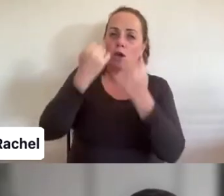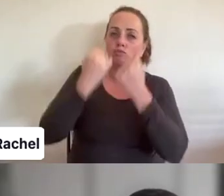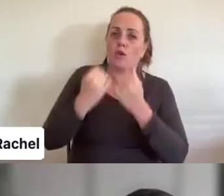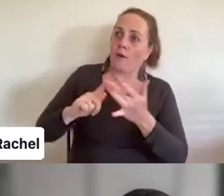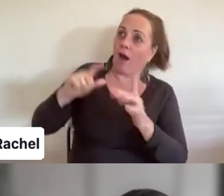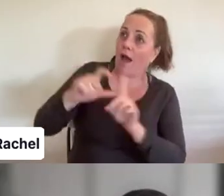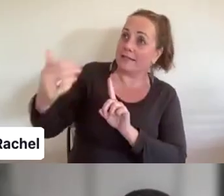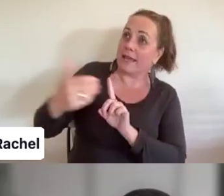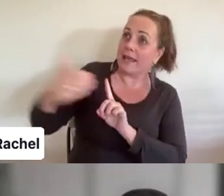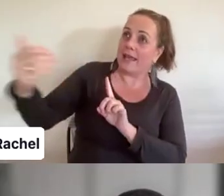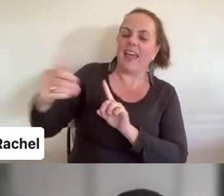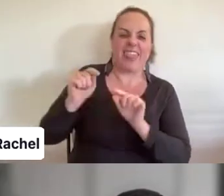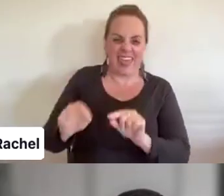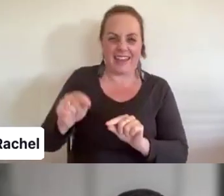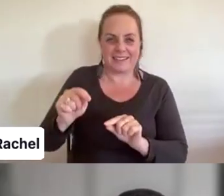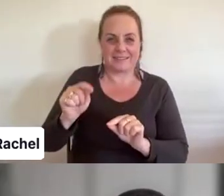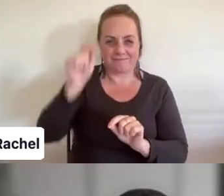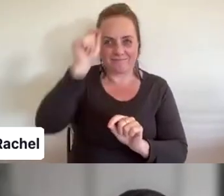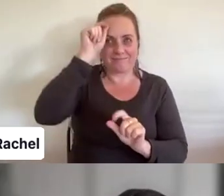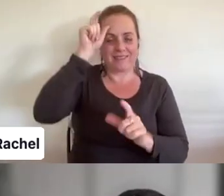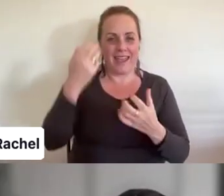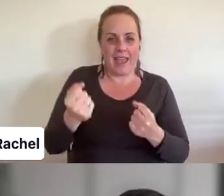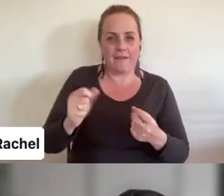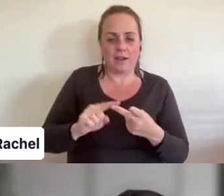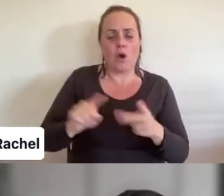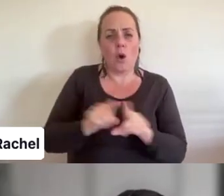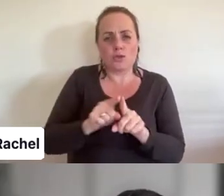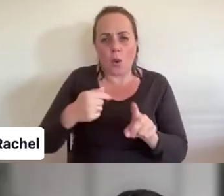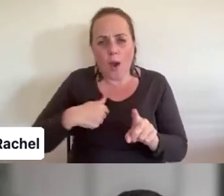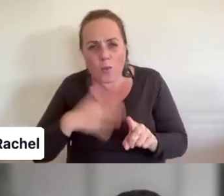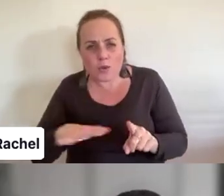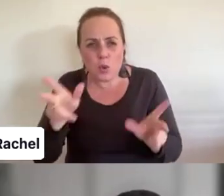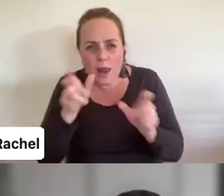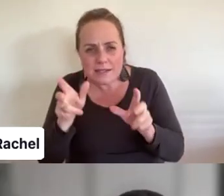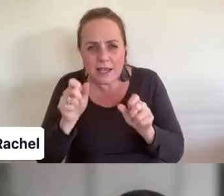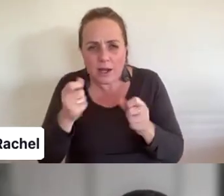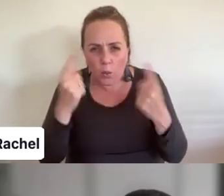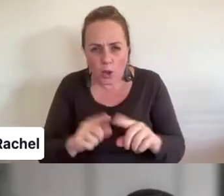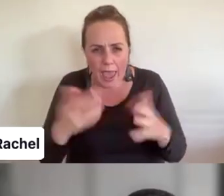and two, an abundance of curiosity to try and listen and figure out how we can do even better.